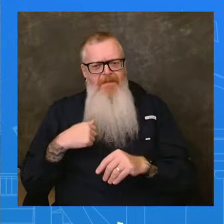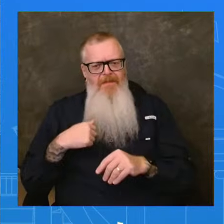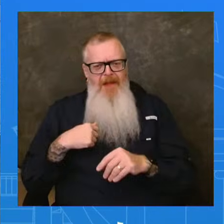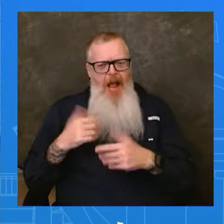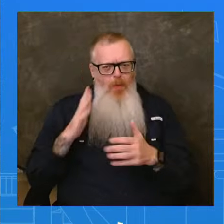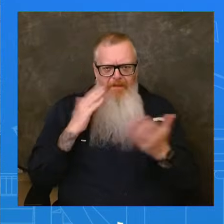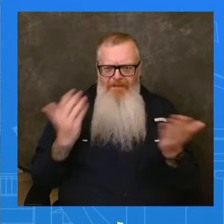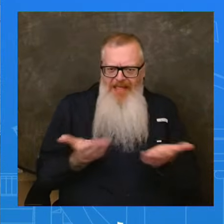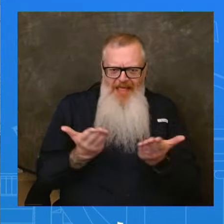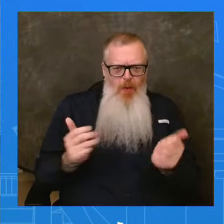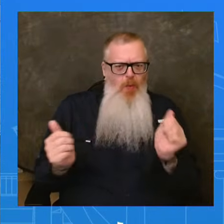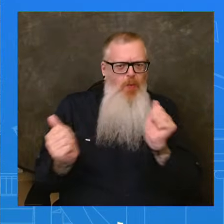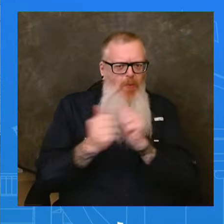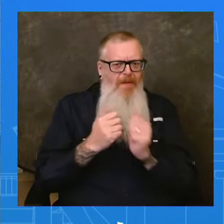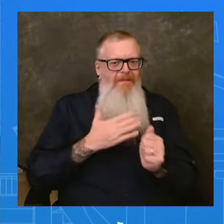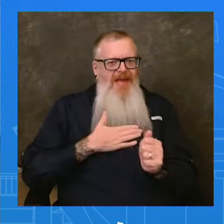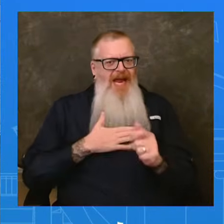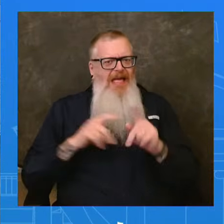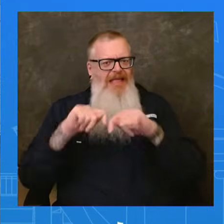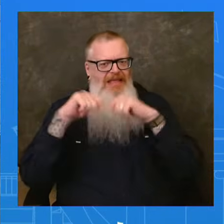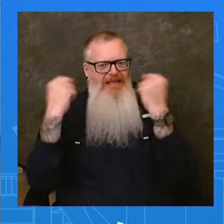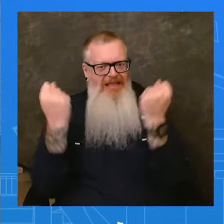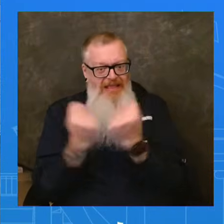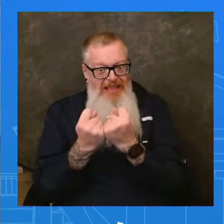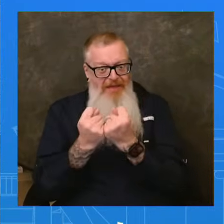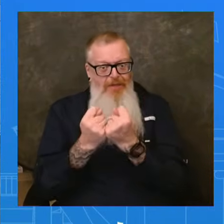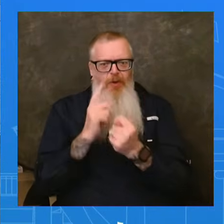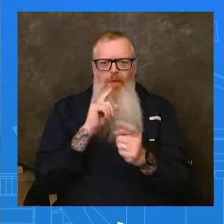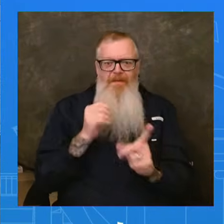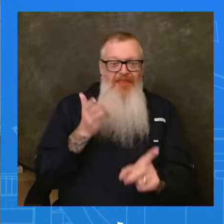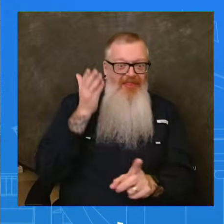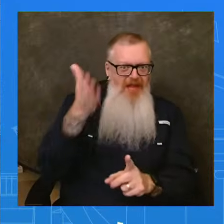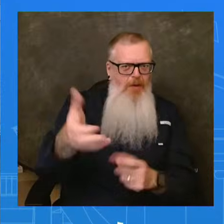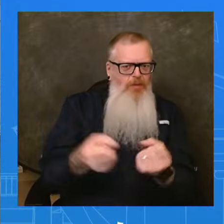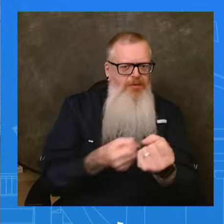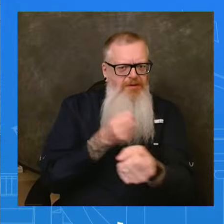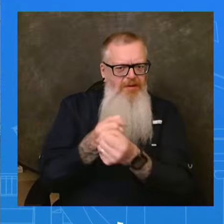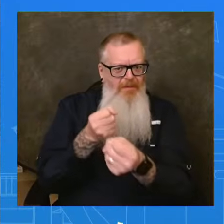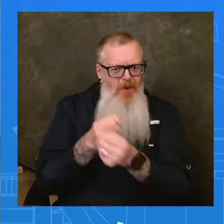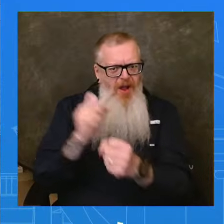as well as meet with the governor and his team, to make sure that we are working side by side